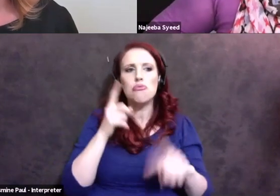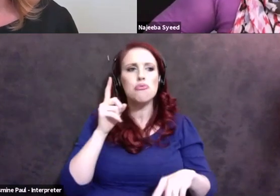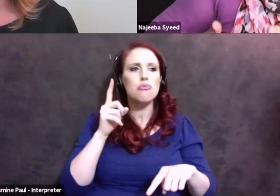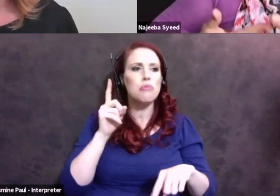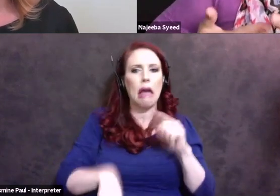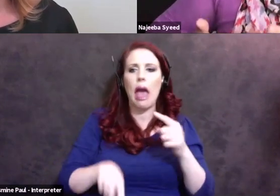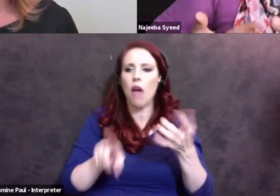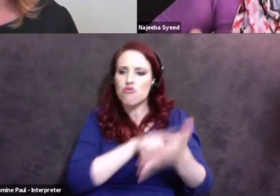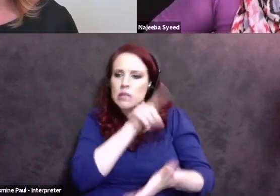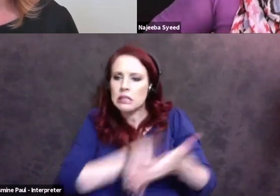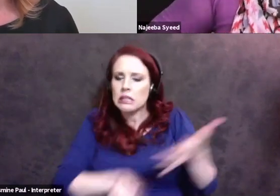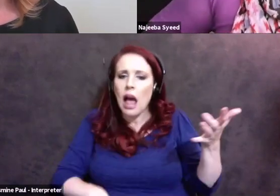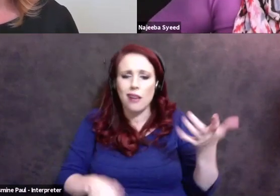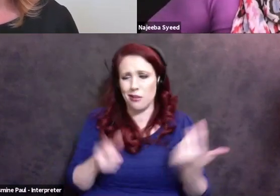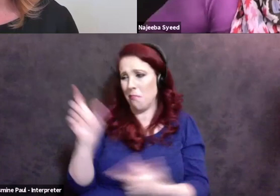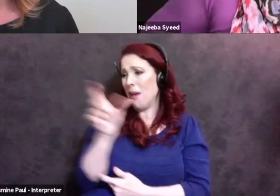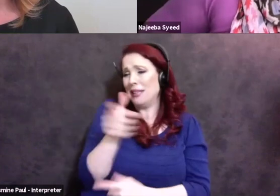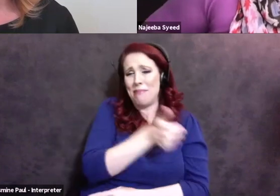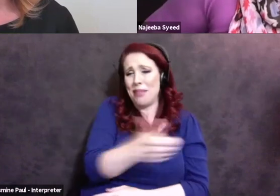In fact, Muslims themselves are very critical.